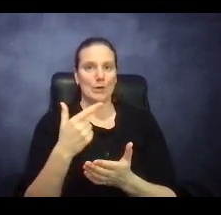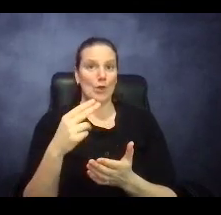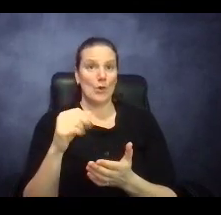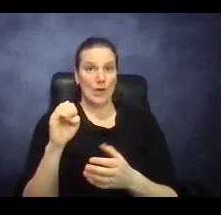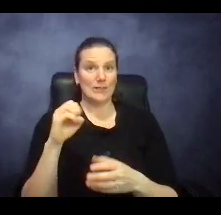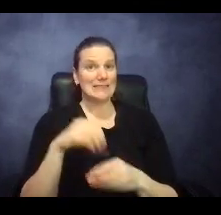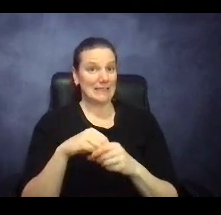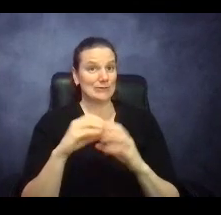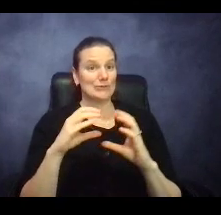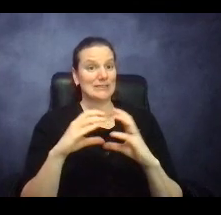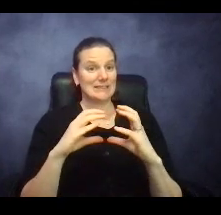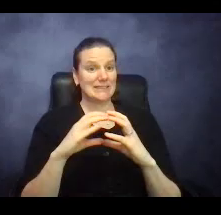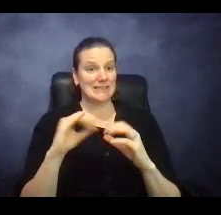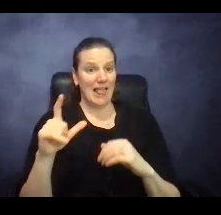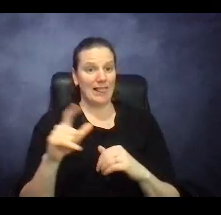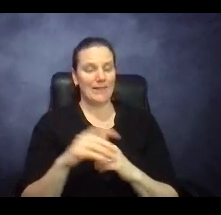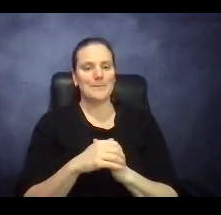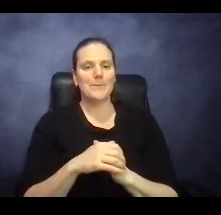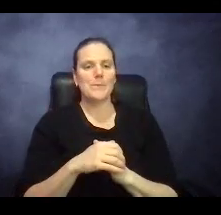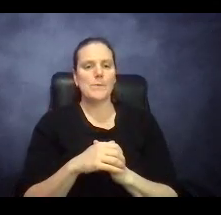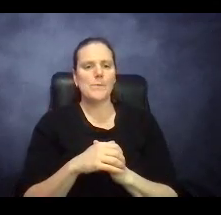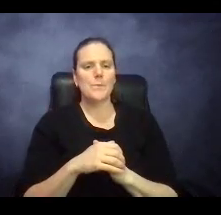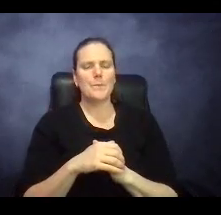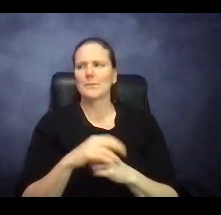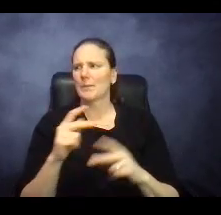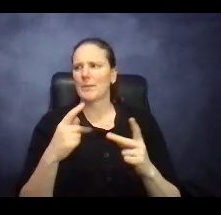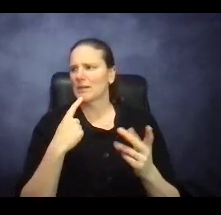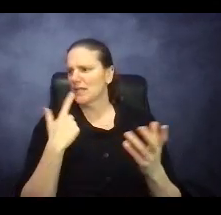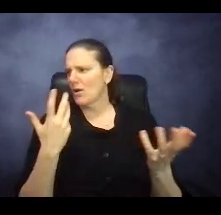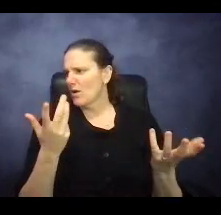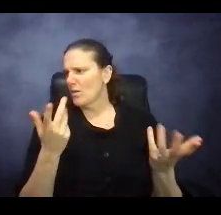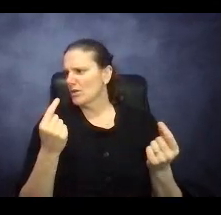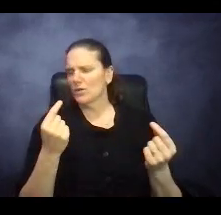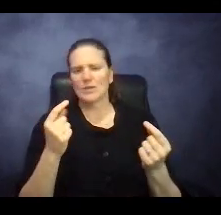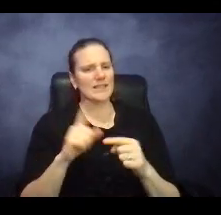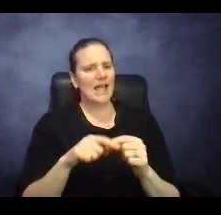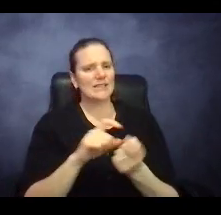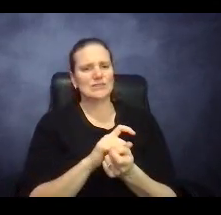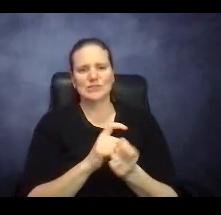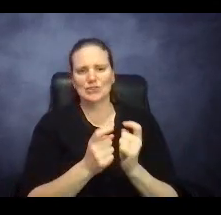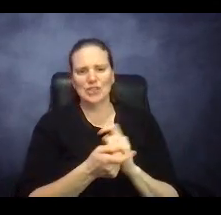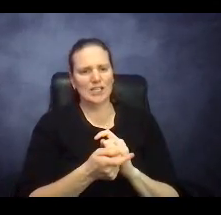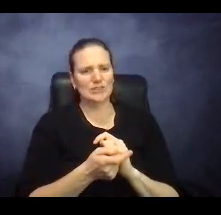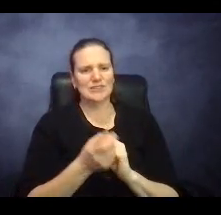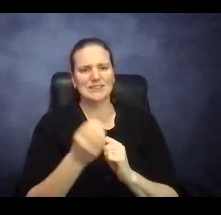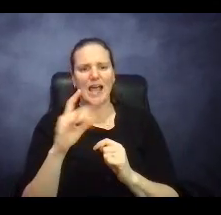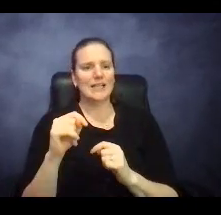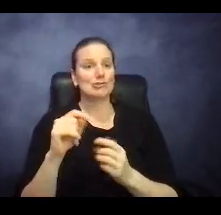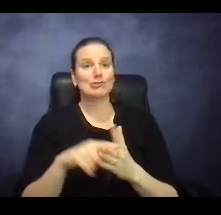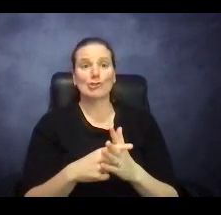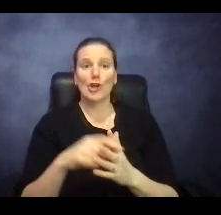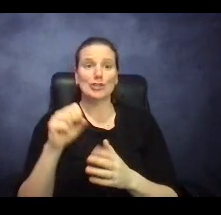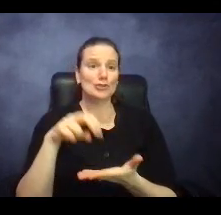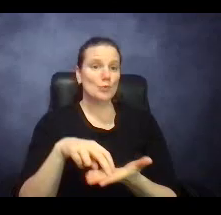But oh, oftentimes if people are like, well what can I do if they can't change their diet? I'll say, just start squatting, start putting some muscle mass on you